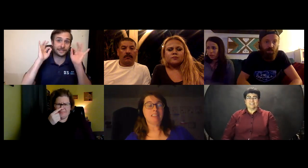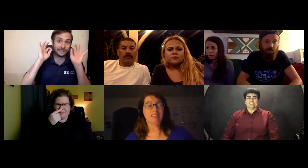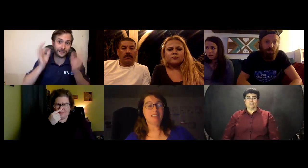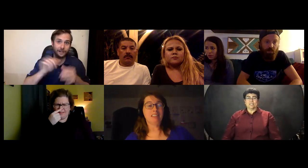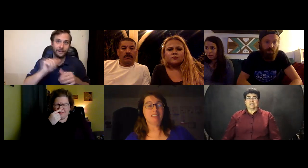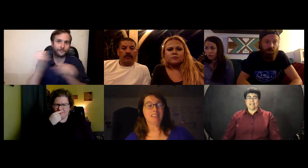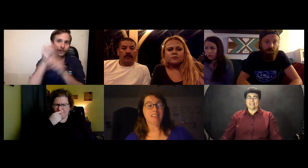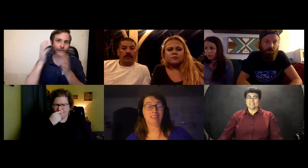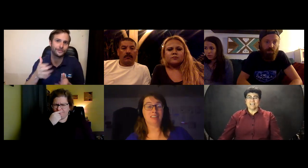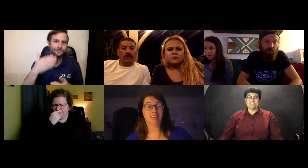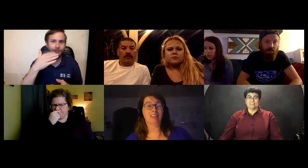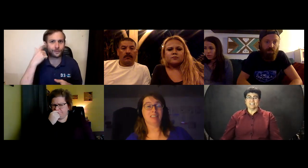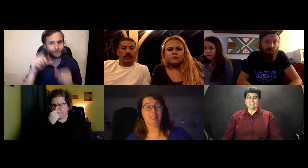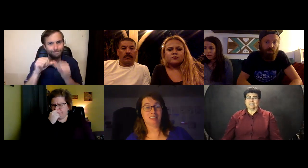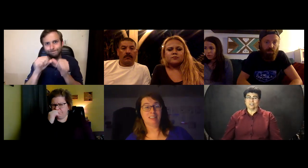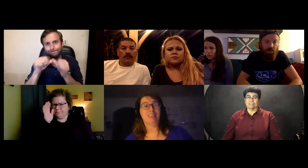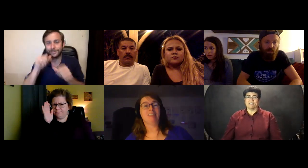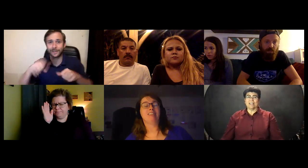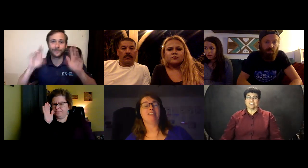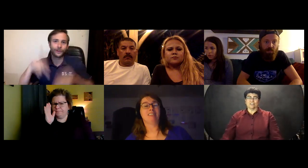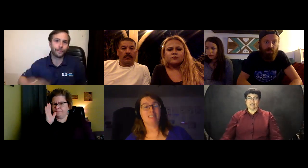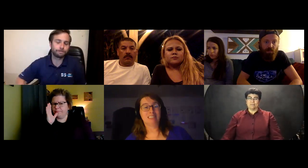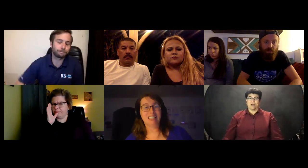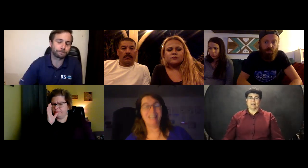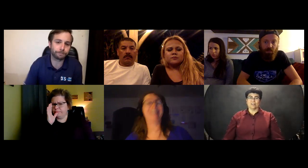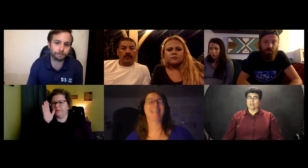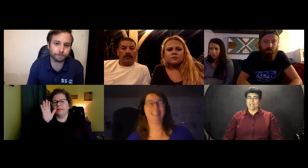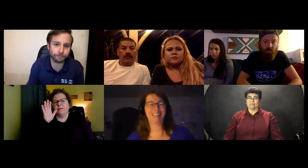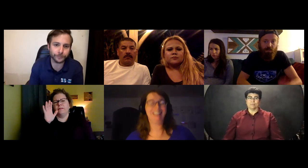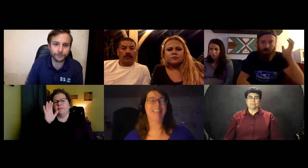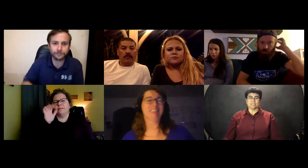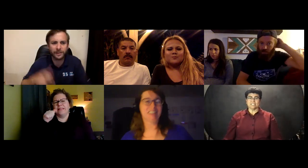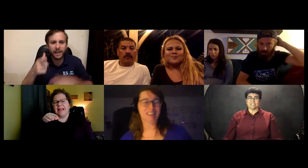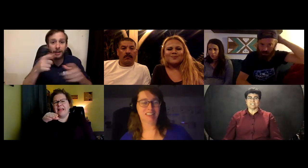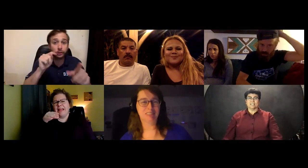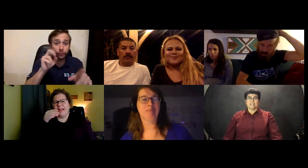teresa yes definitely you're a fighter